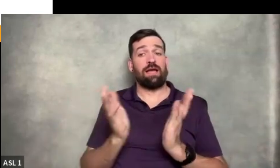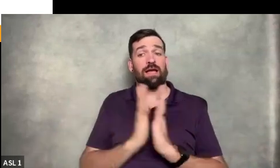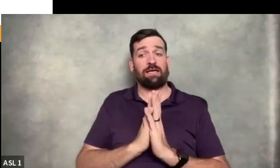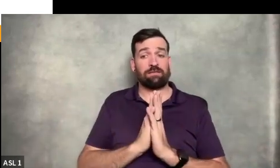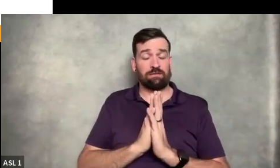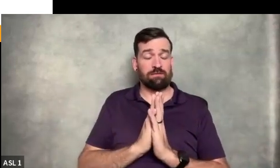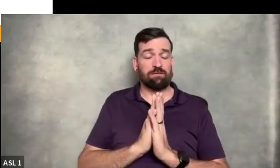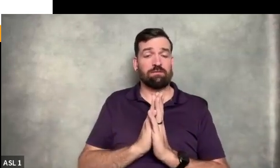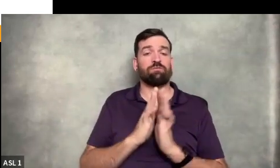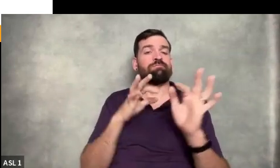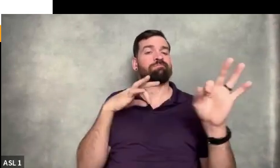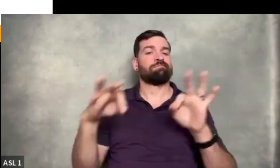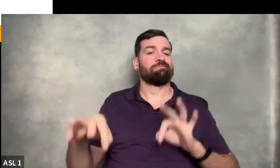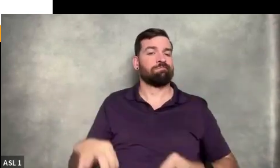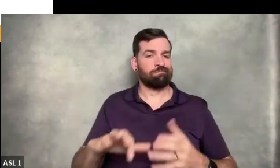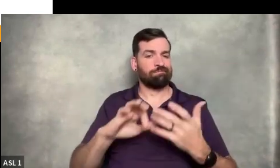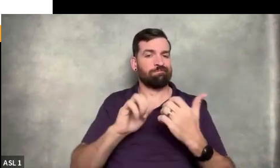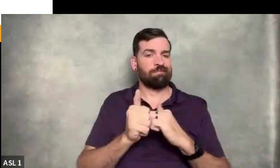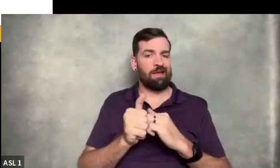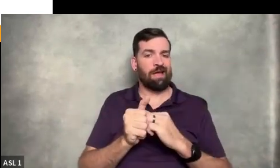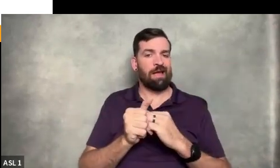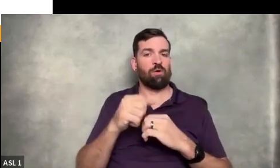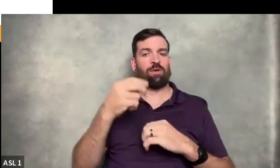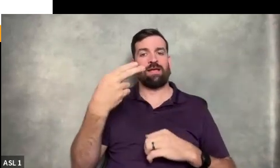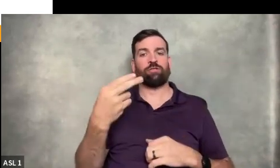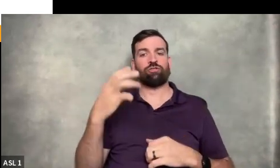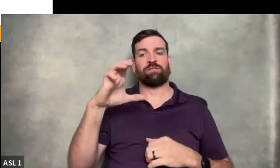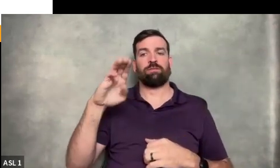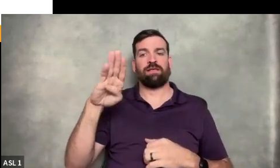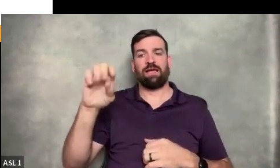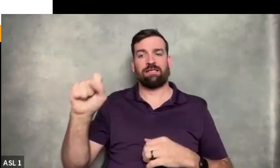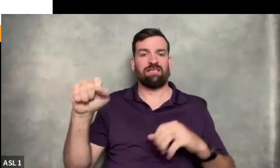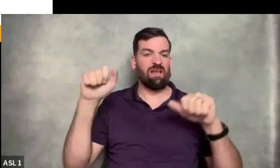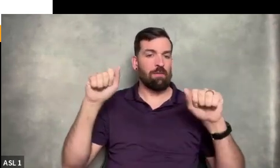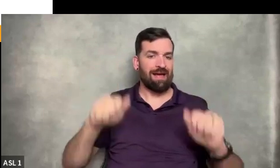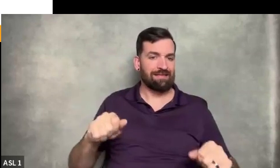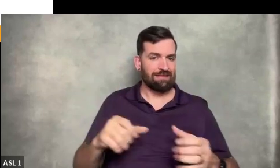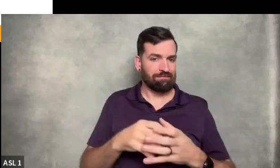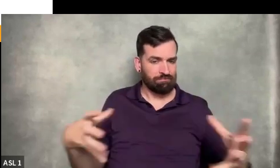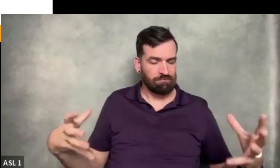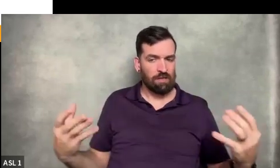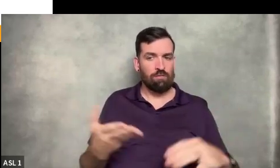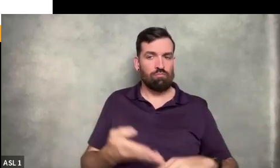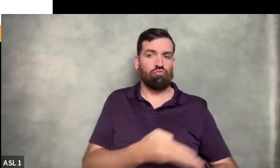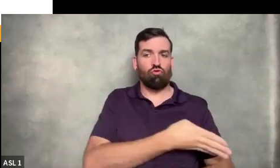to describe how they are building HCBS capacity and improving program quality through innovation,